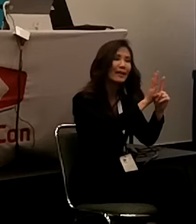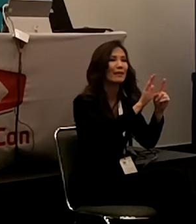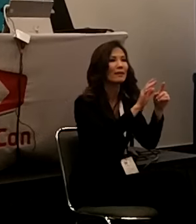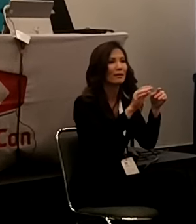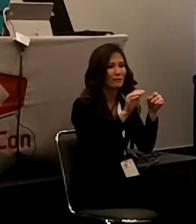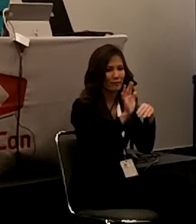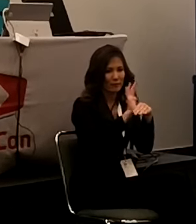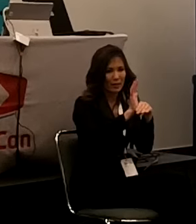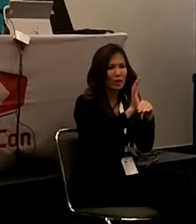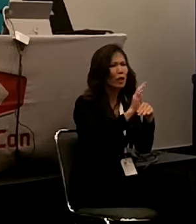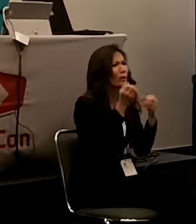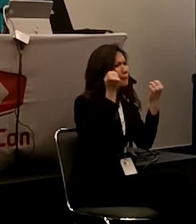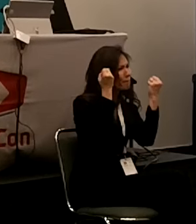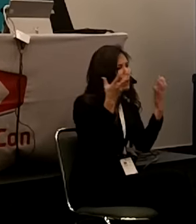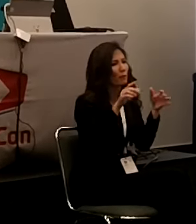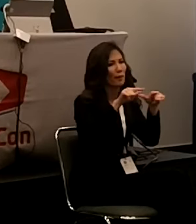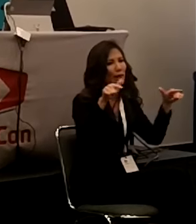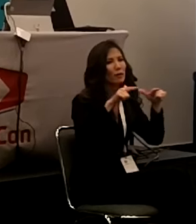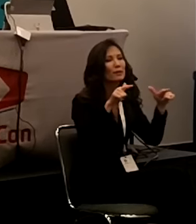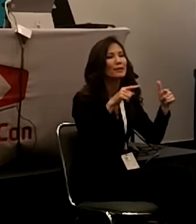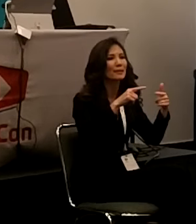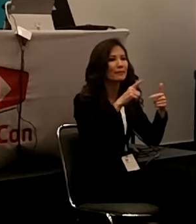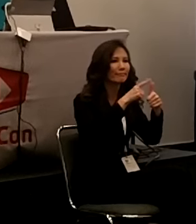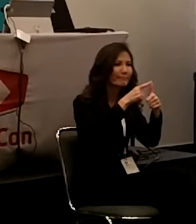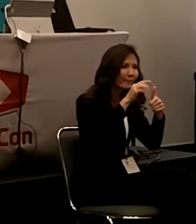English, Chinese, Spanish, something else,